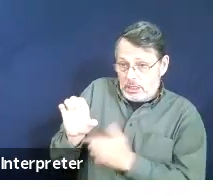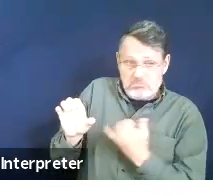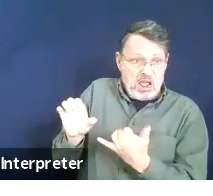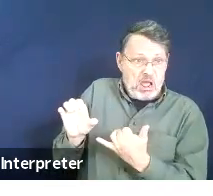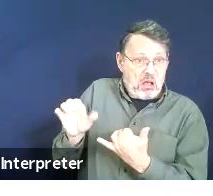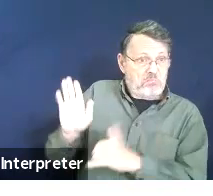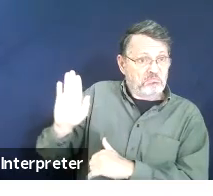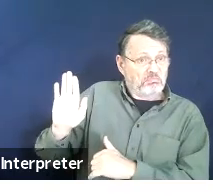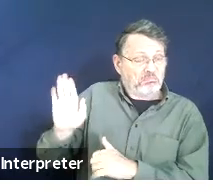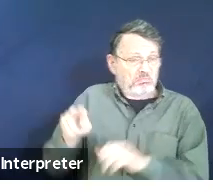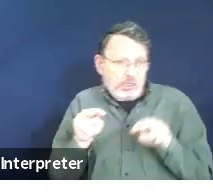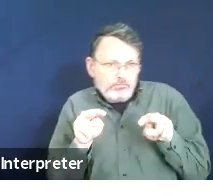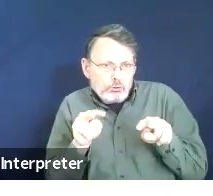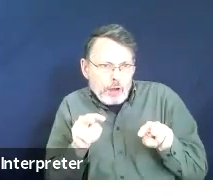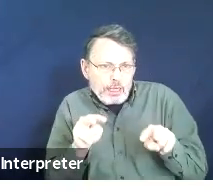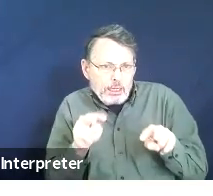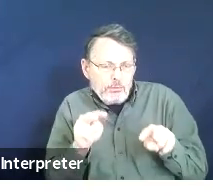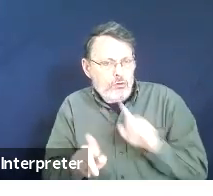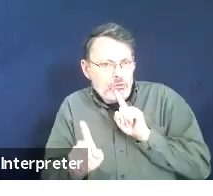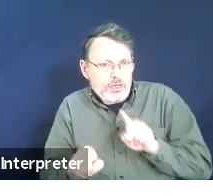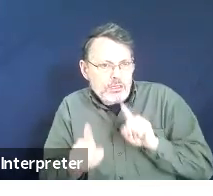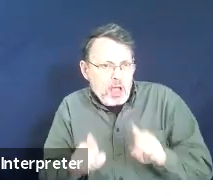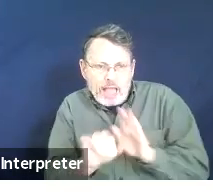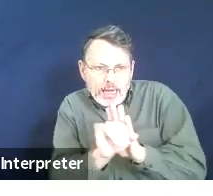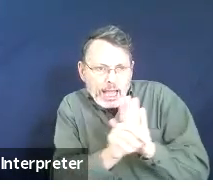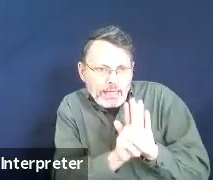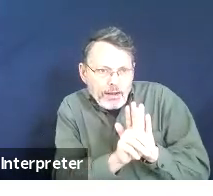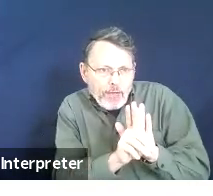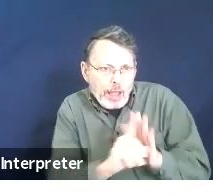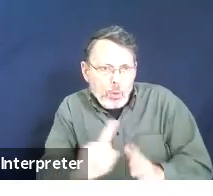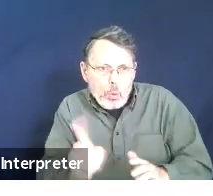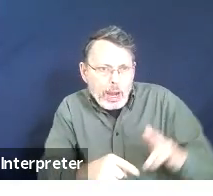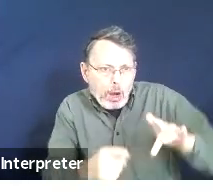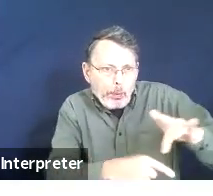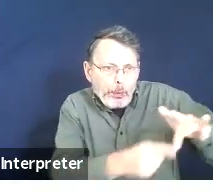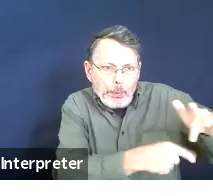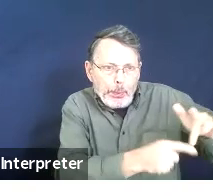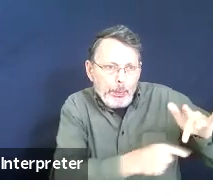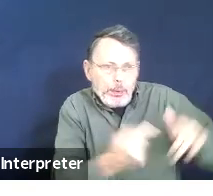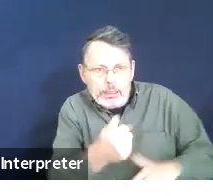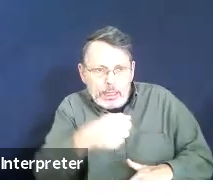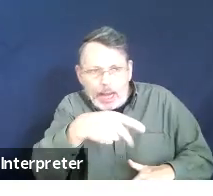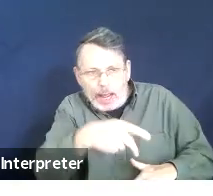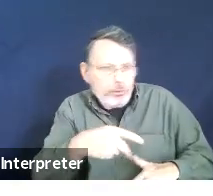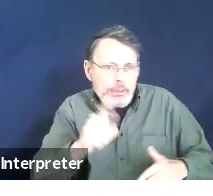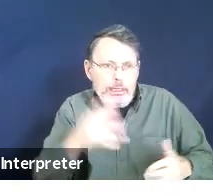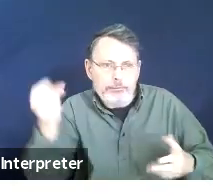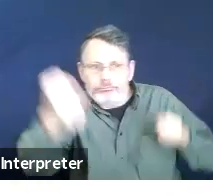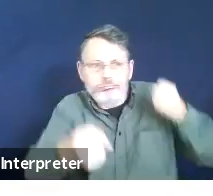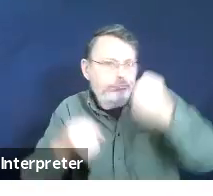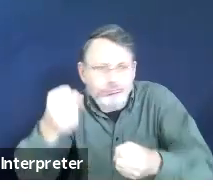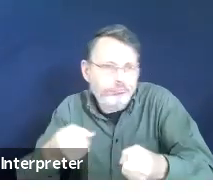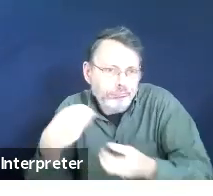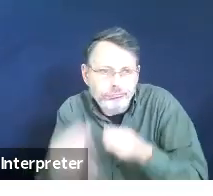response and identifying any potential gaps that we may need to pull resources in for.